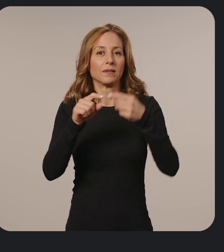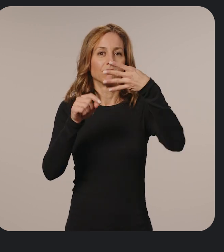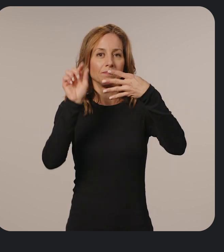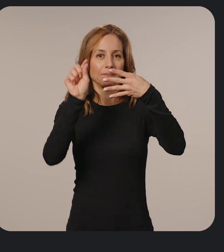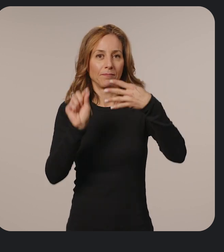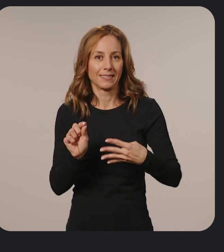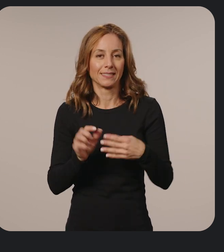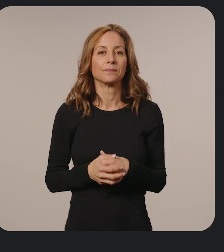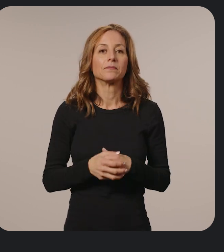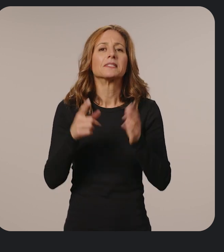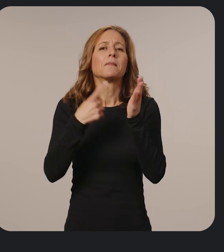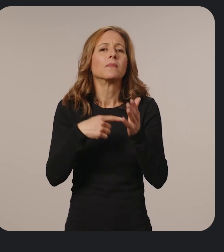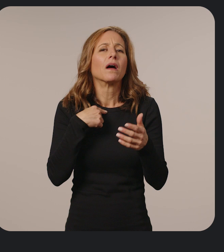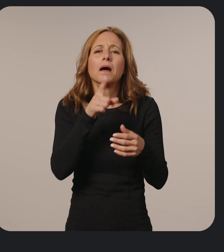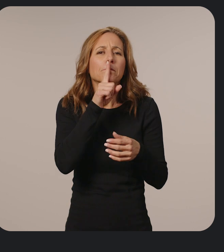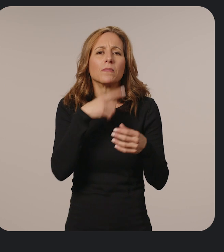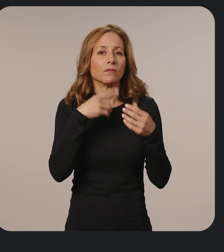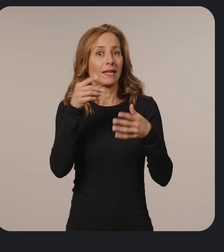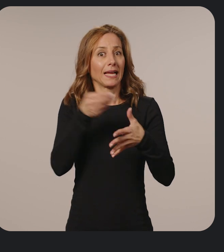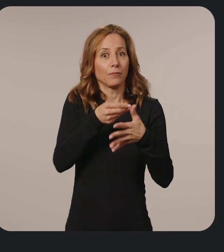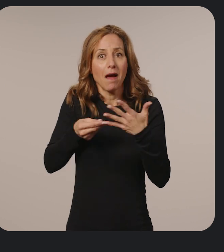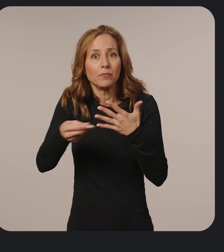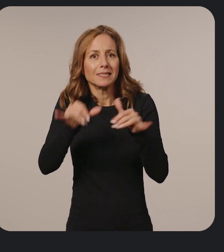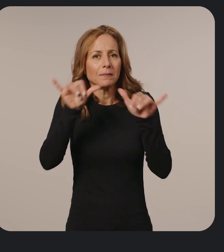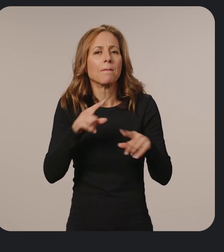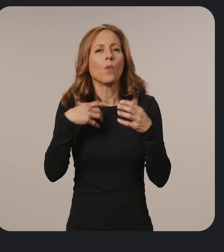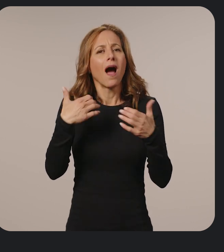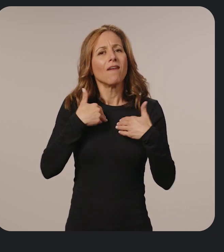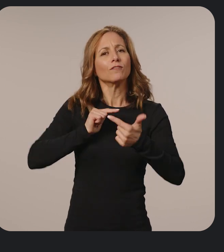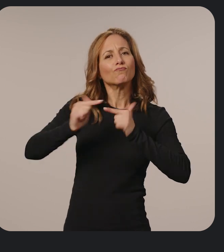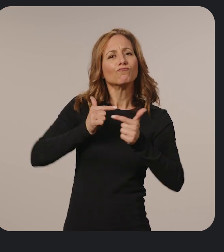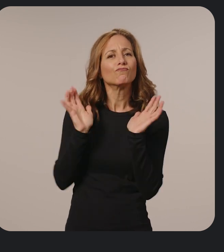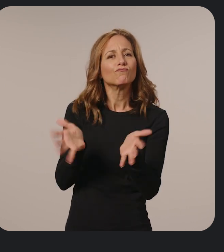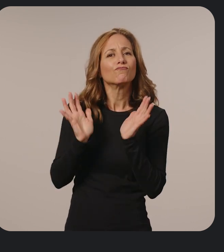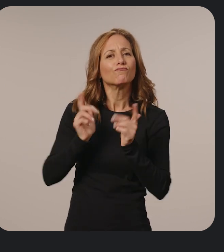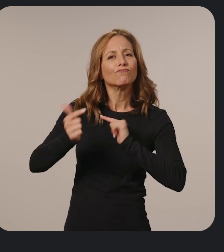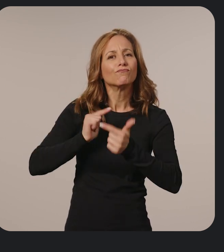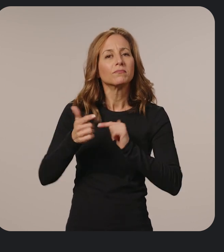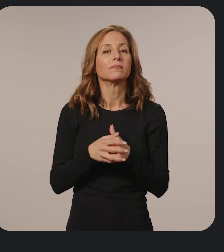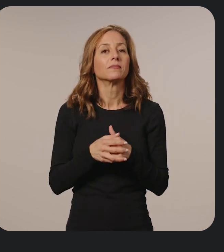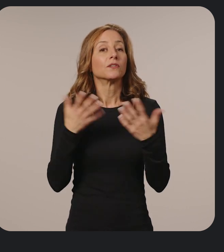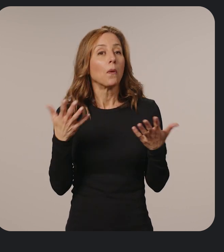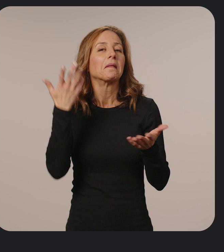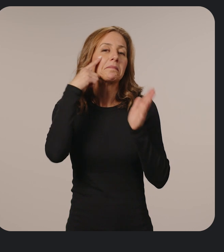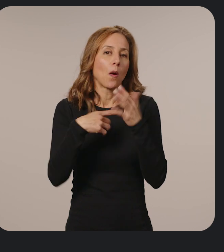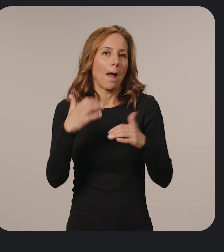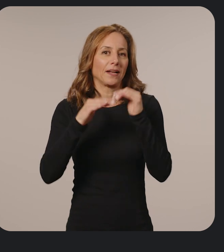But sometimes what we want is not just an input-output system but to have an actual conversation with a back and forth. In other words, we want to build a chat bot.